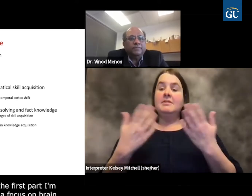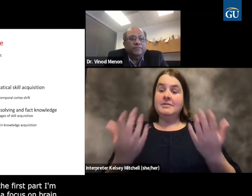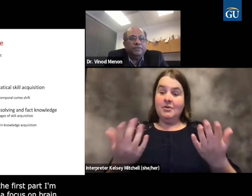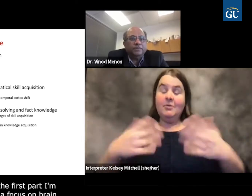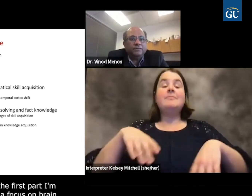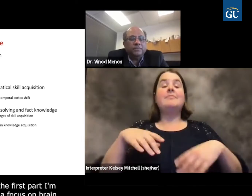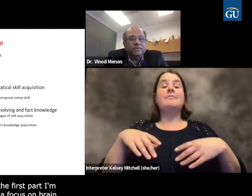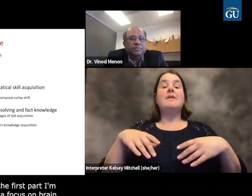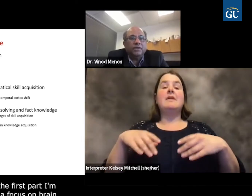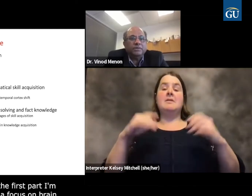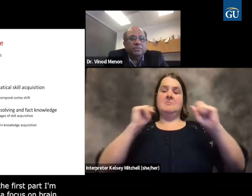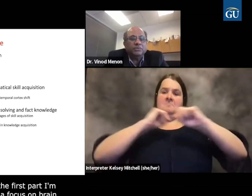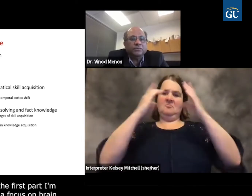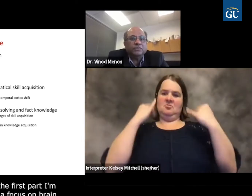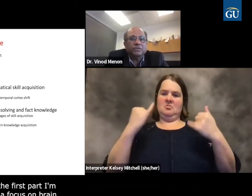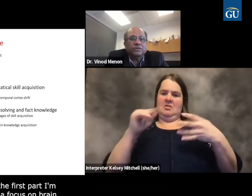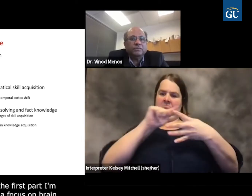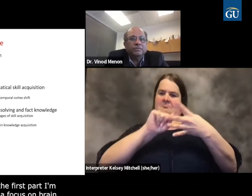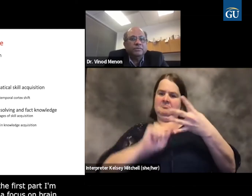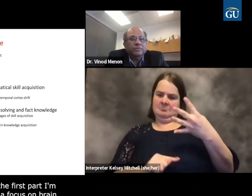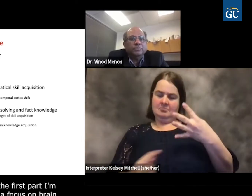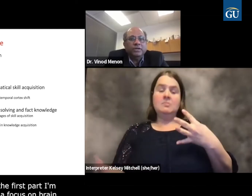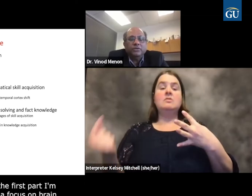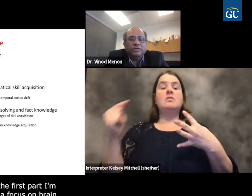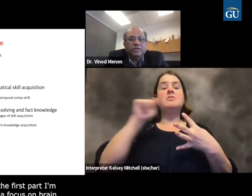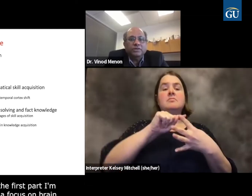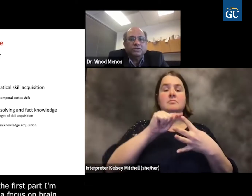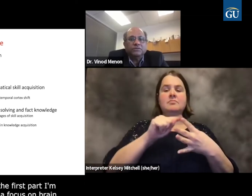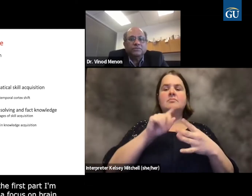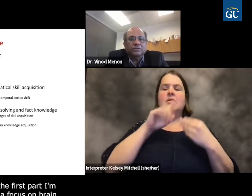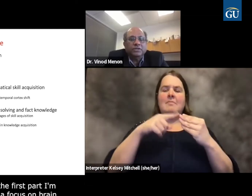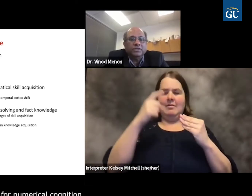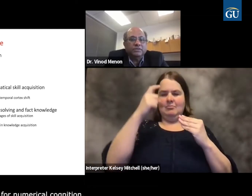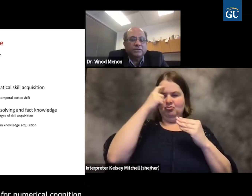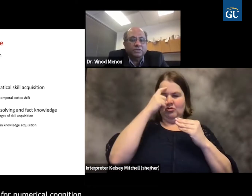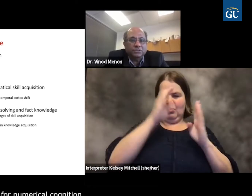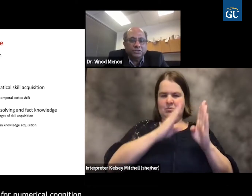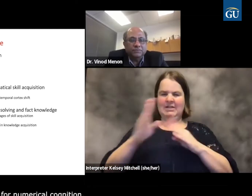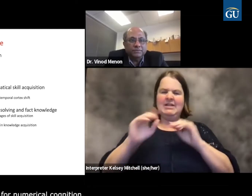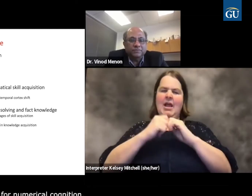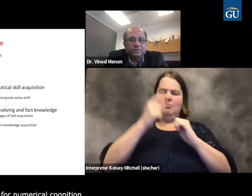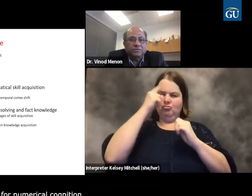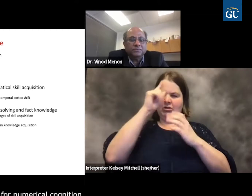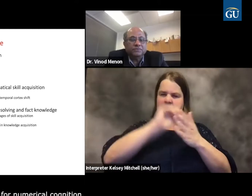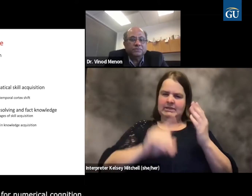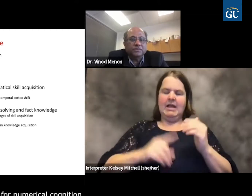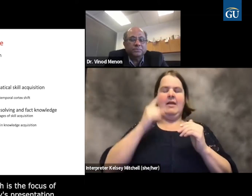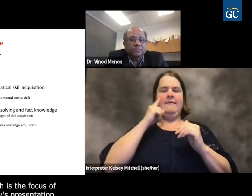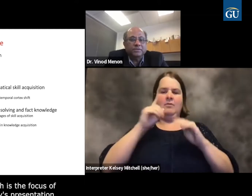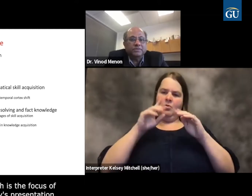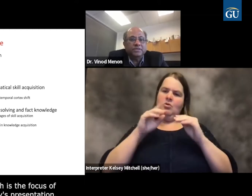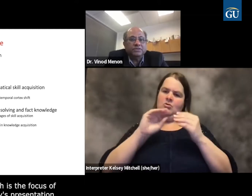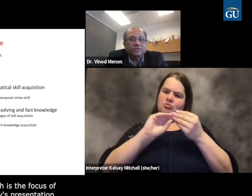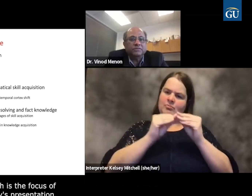so the first part i'm going to focus on brain organization for numerical